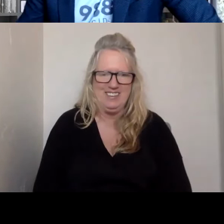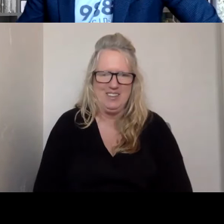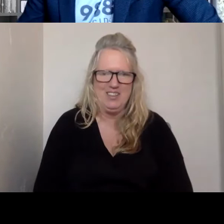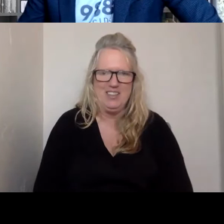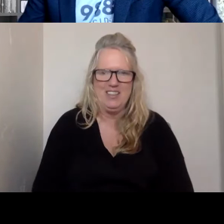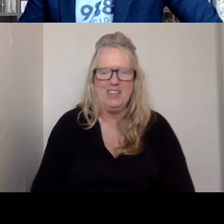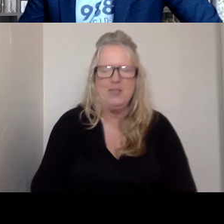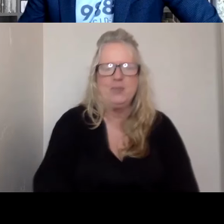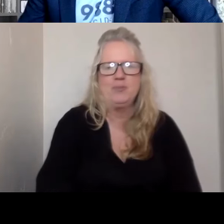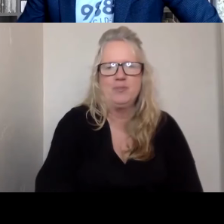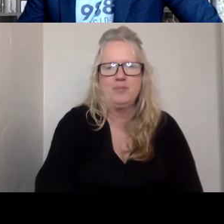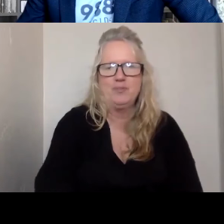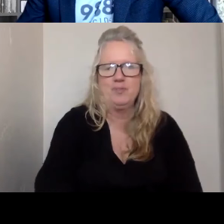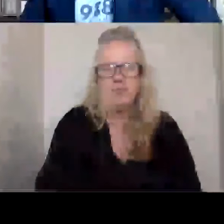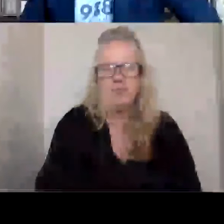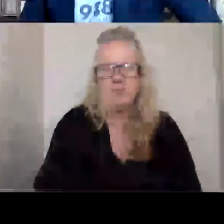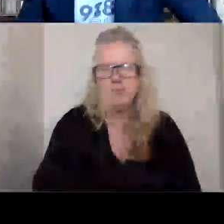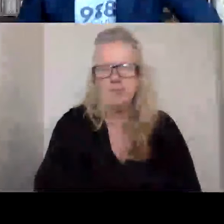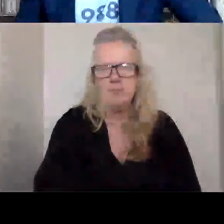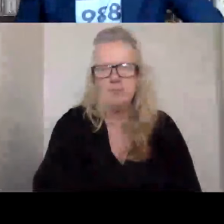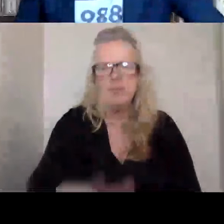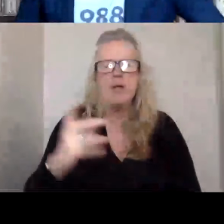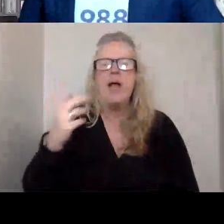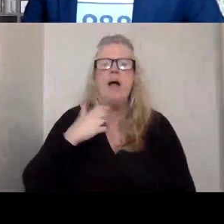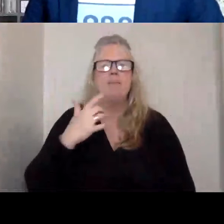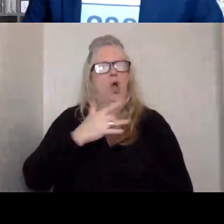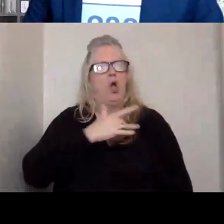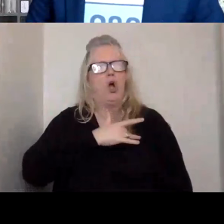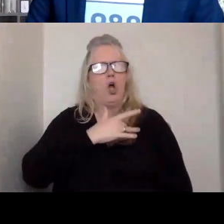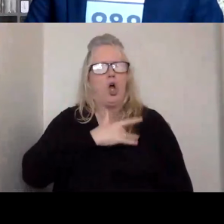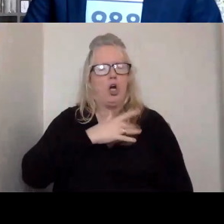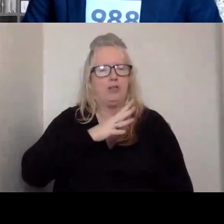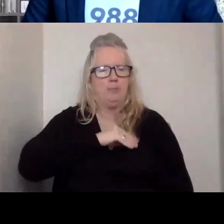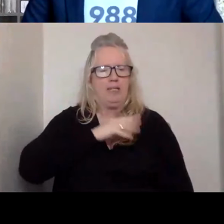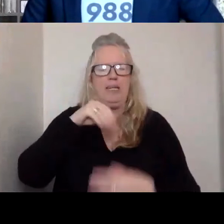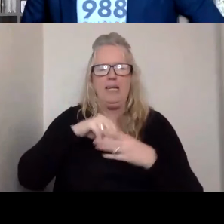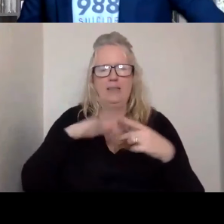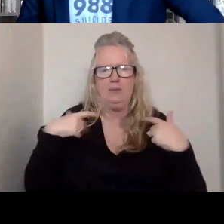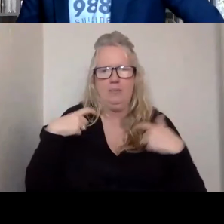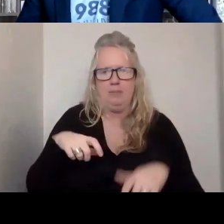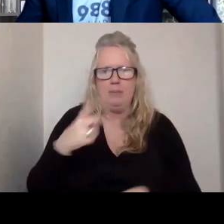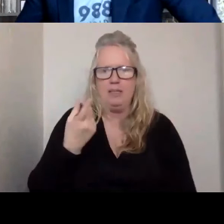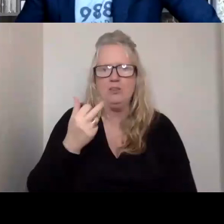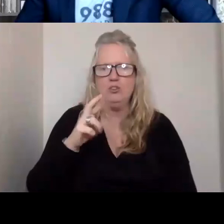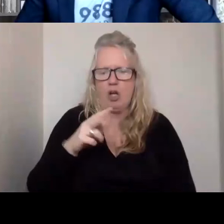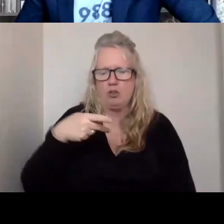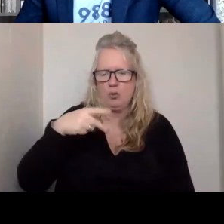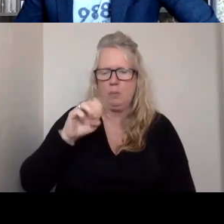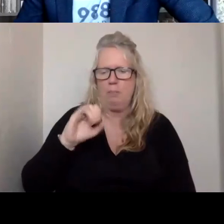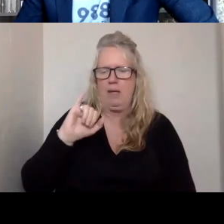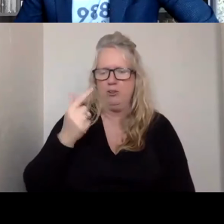HEARTS BEATING IN SPANISH. DOCTOR MANCINI WAS OUR